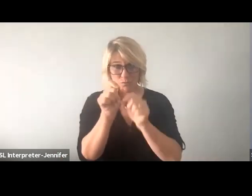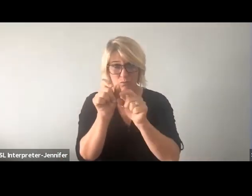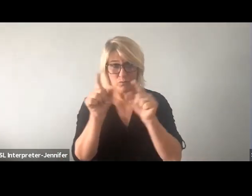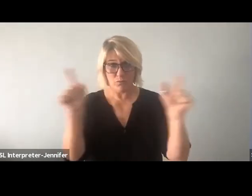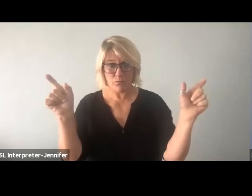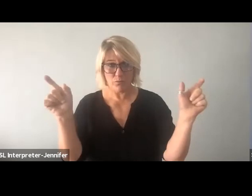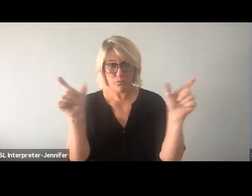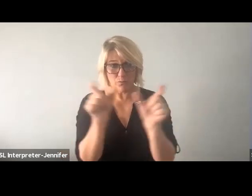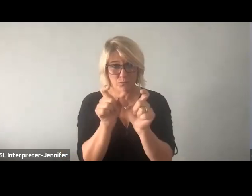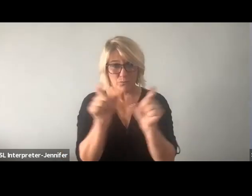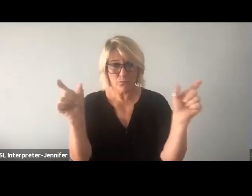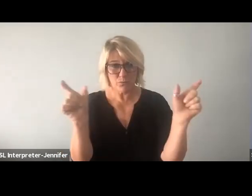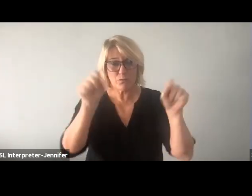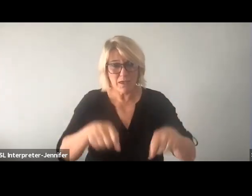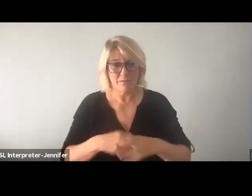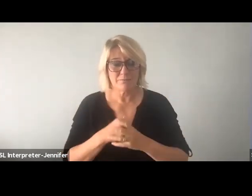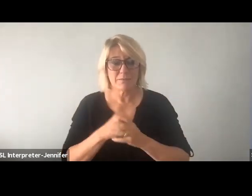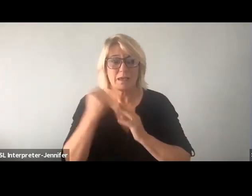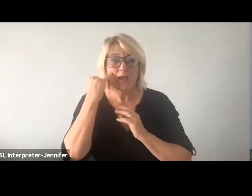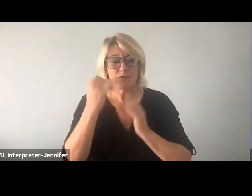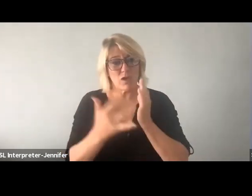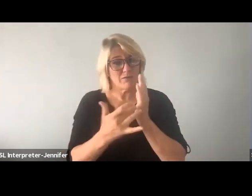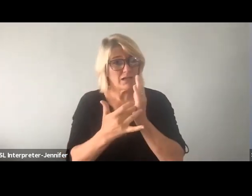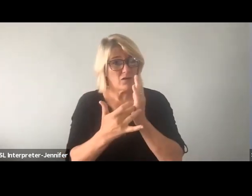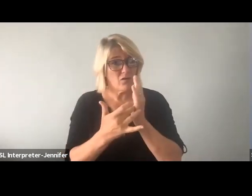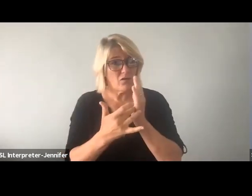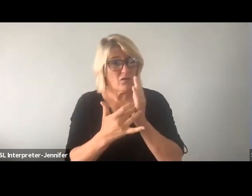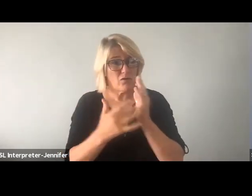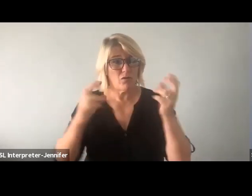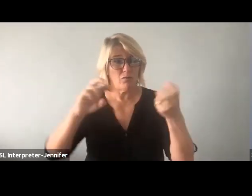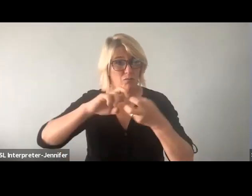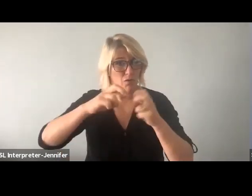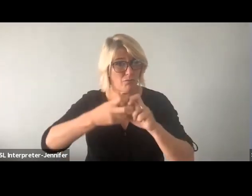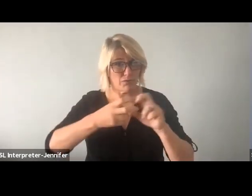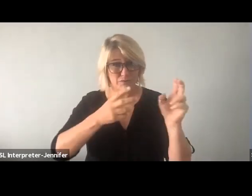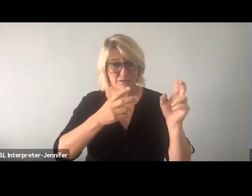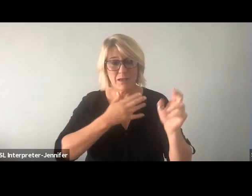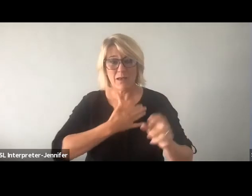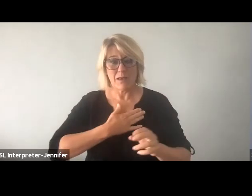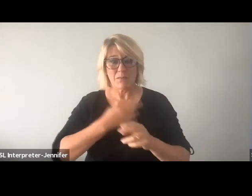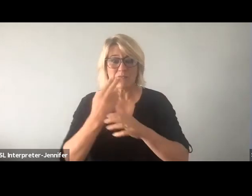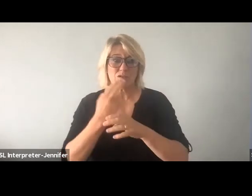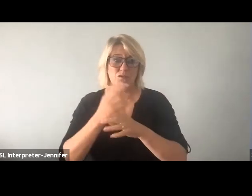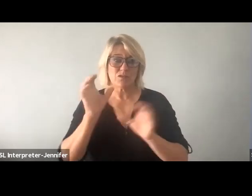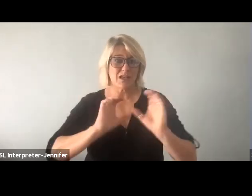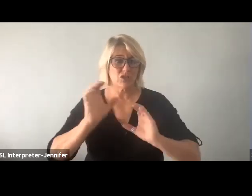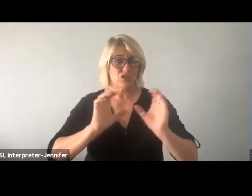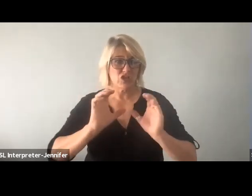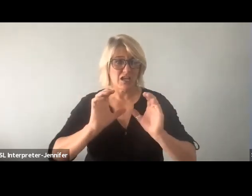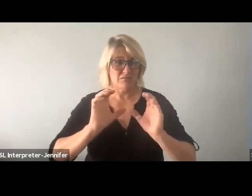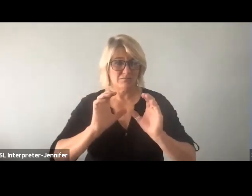screen, you can select the line in the smaller.